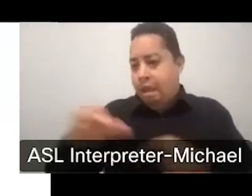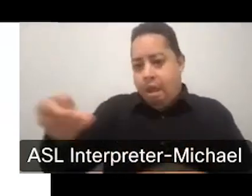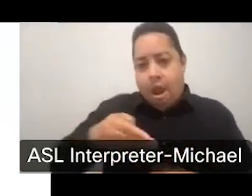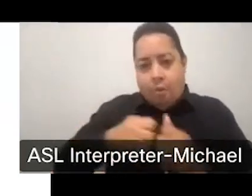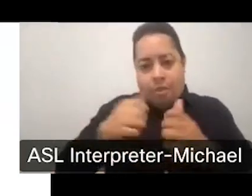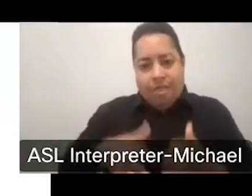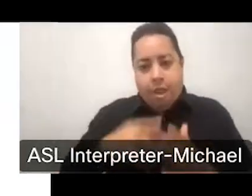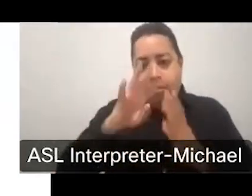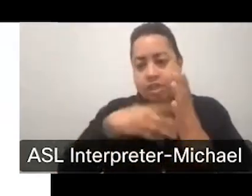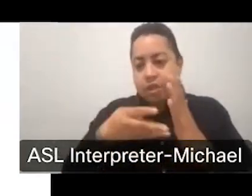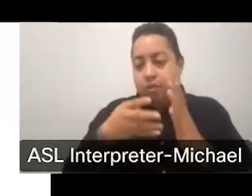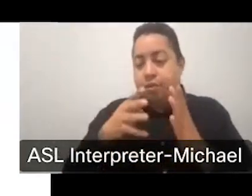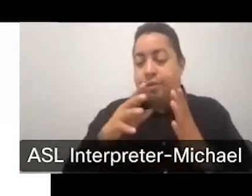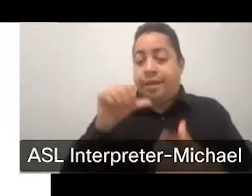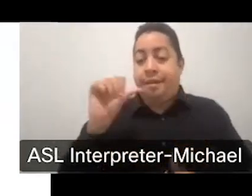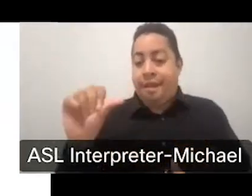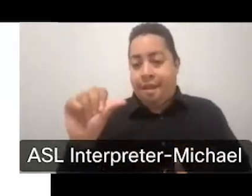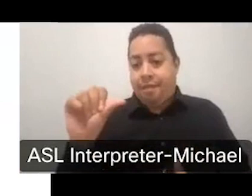soon as possible after applying.